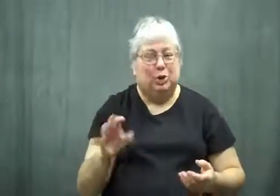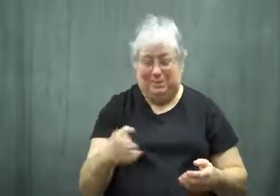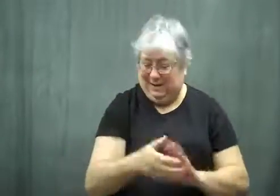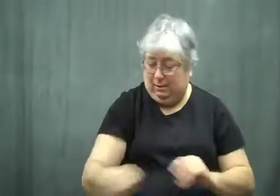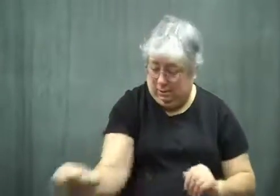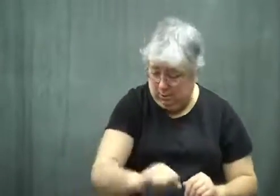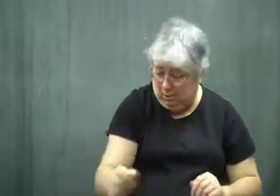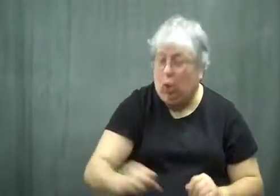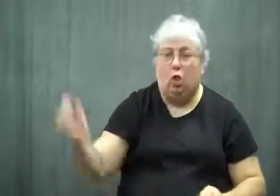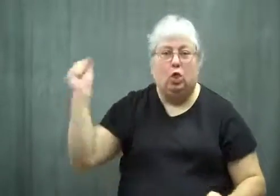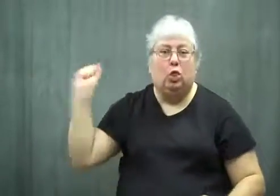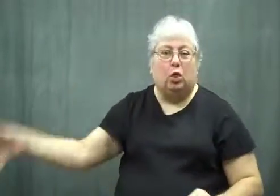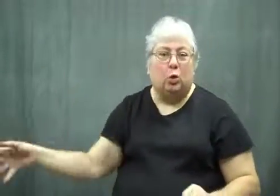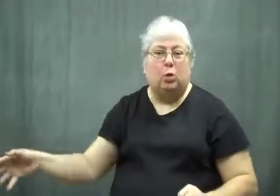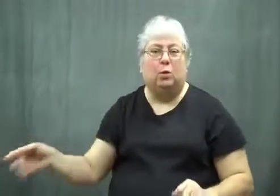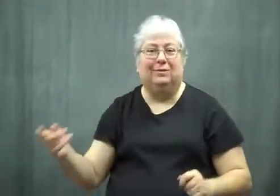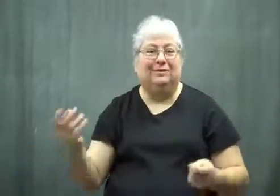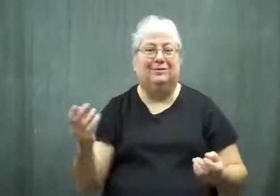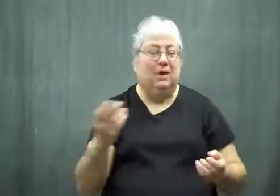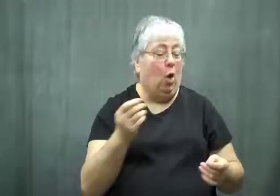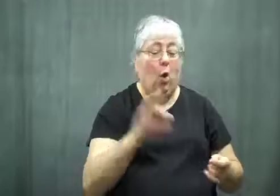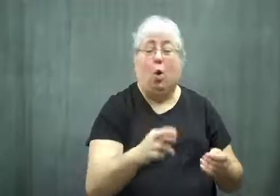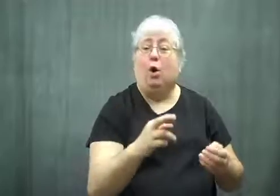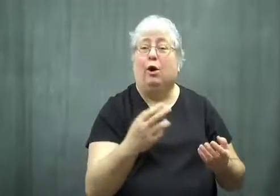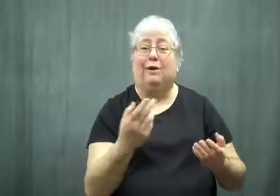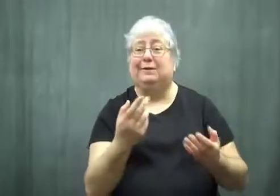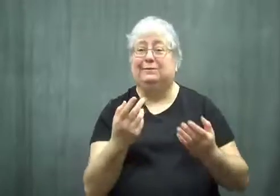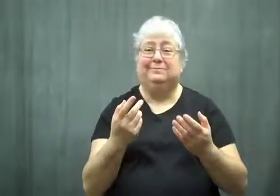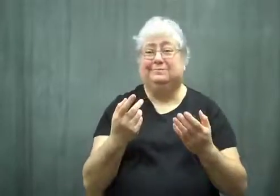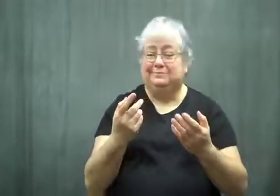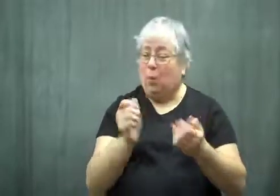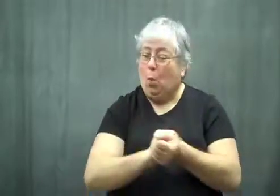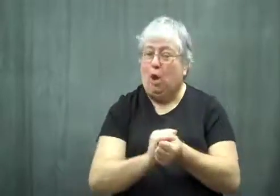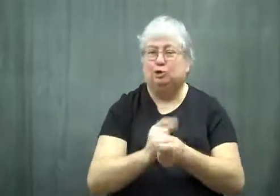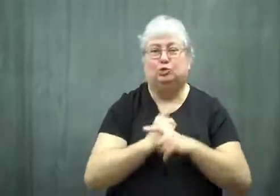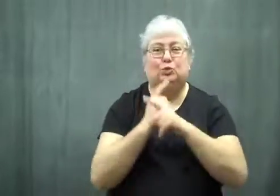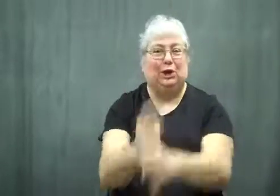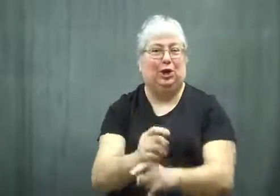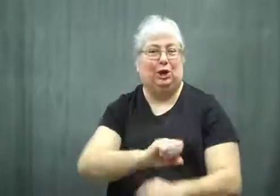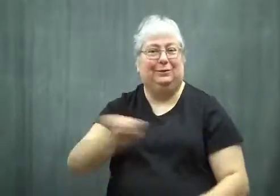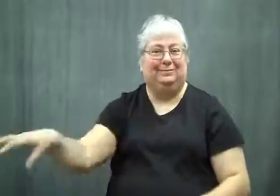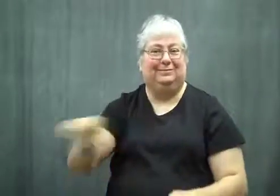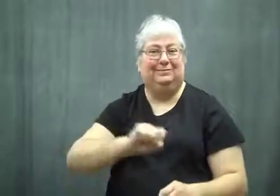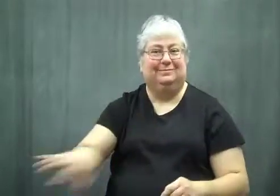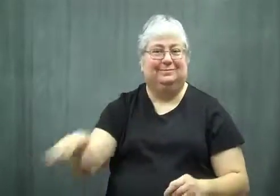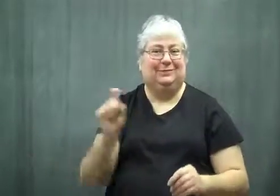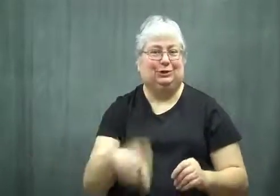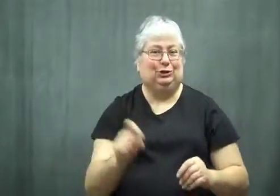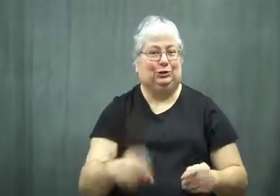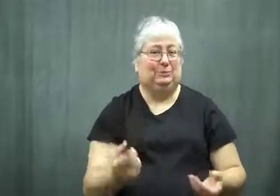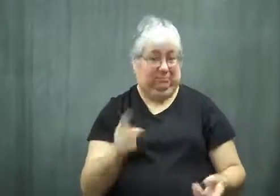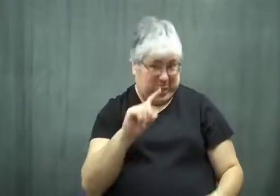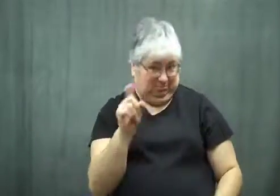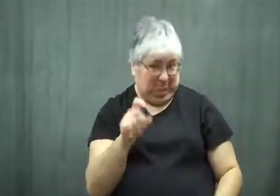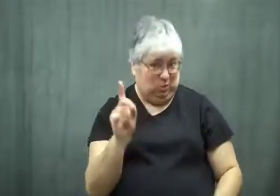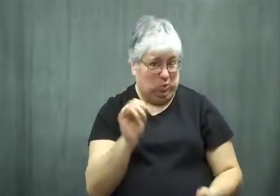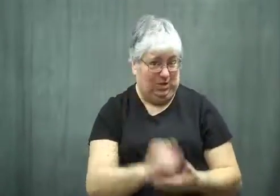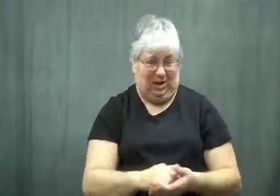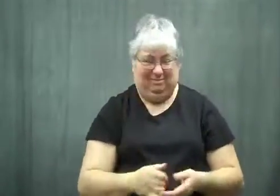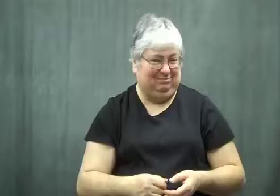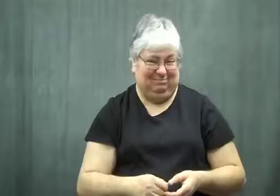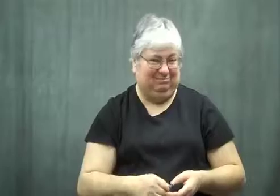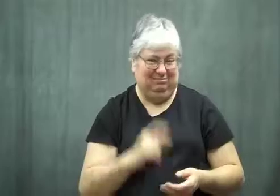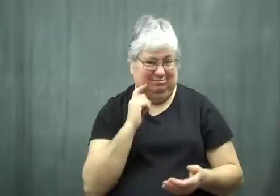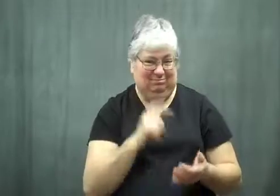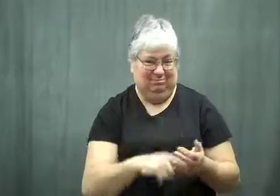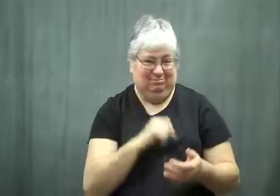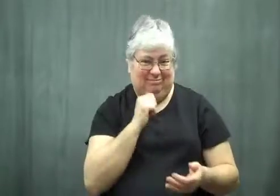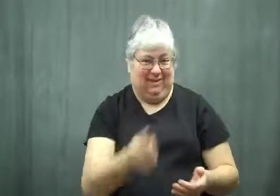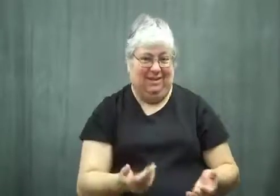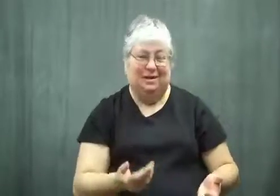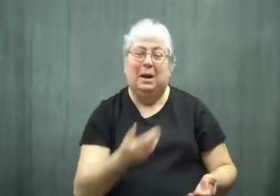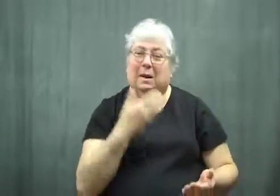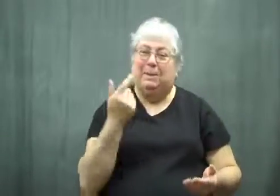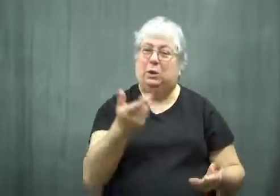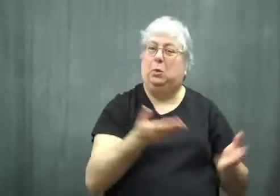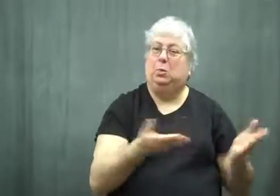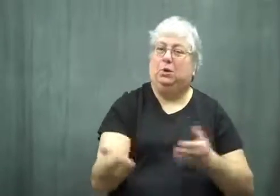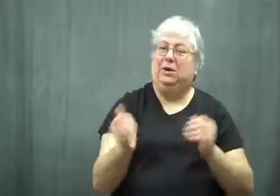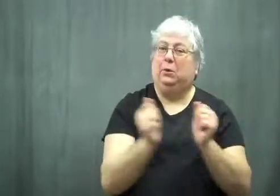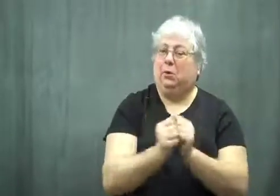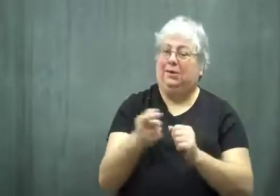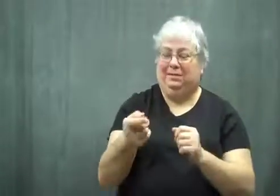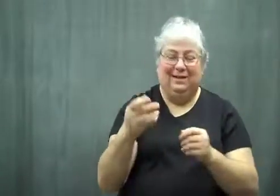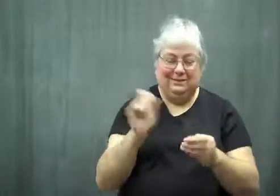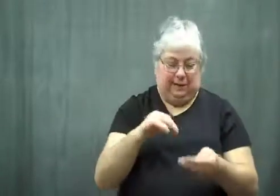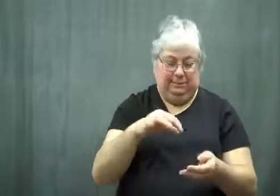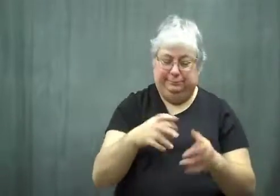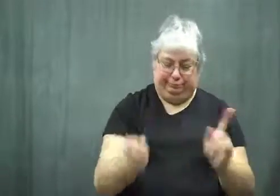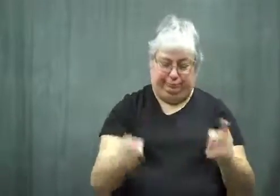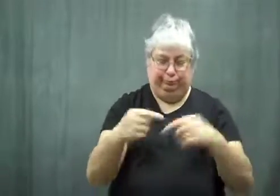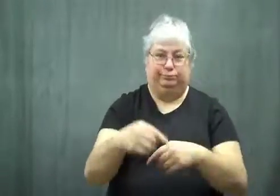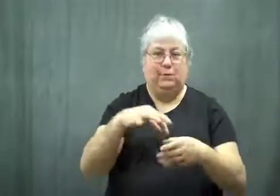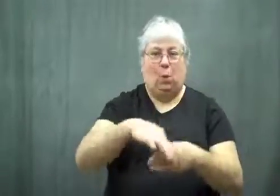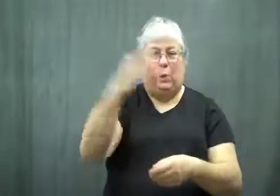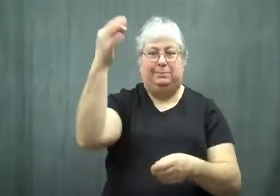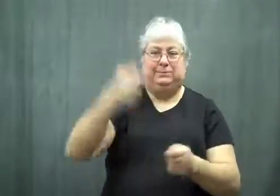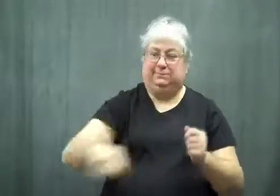The rags should be thrown out and replaced or washed regularly.